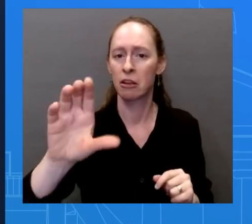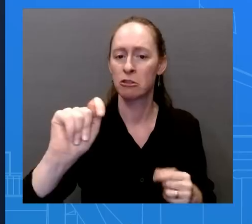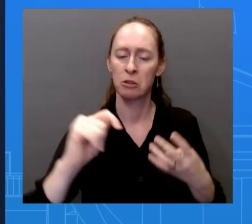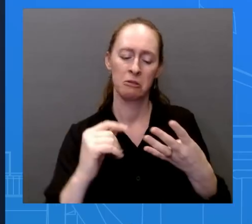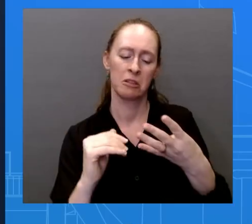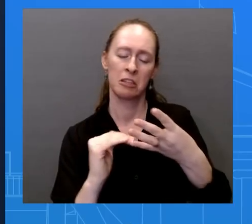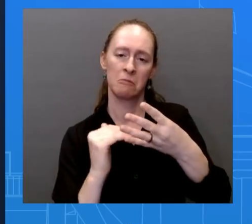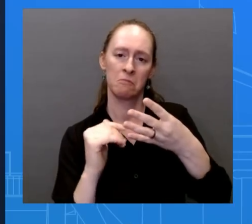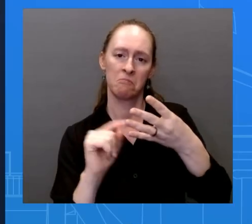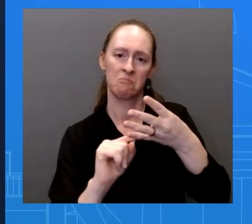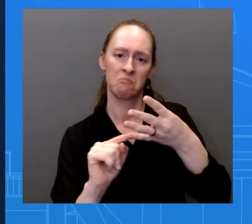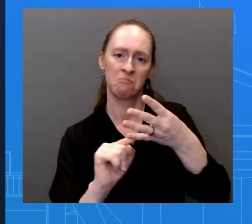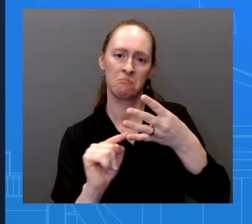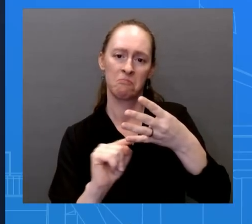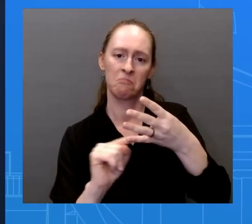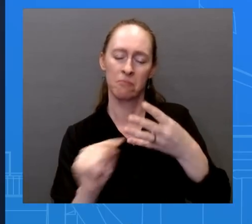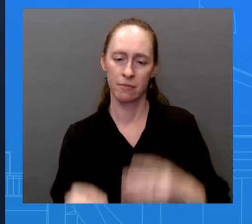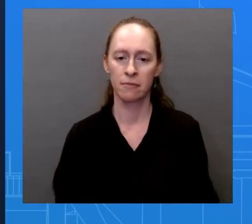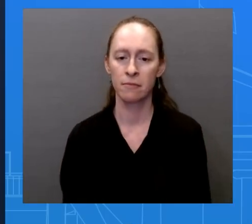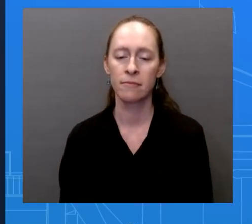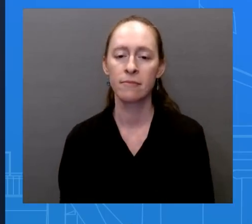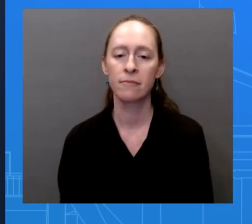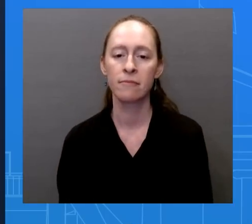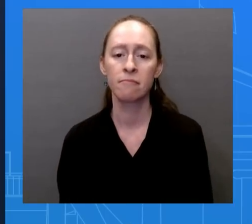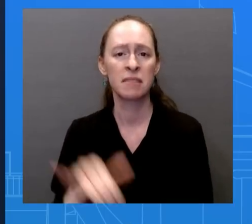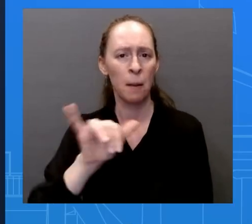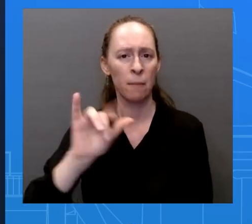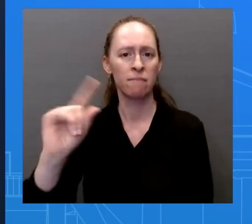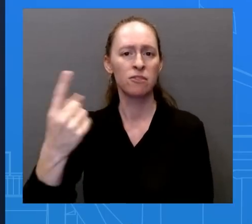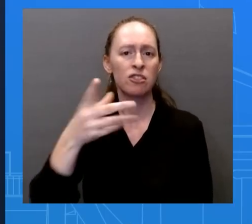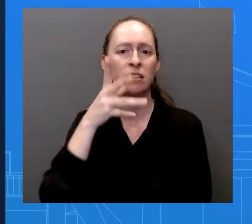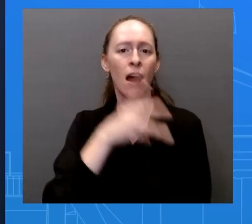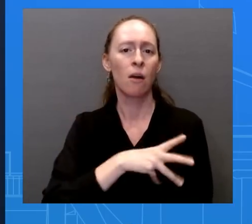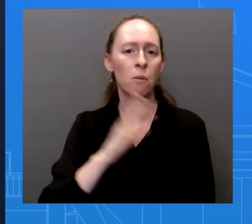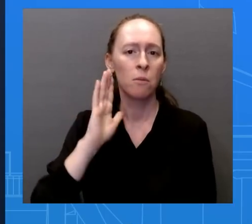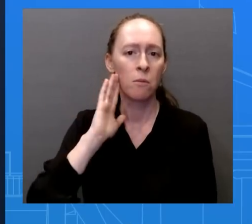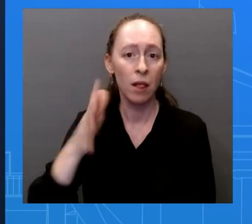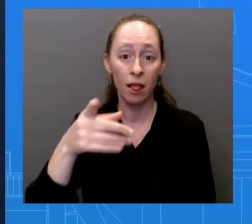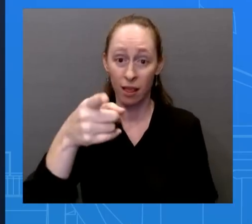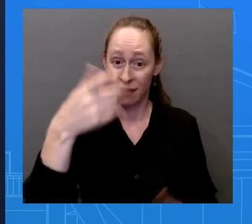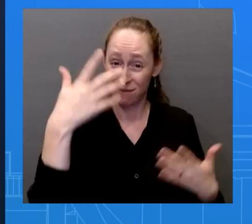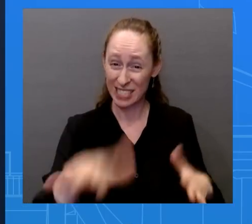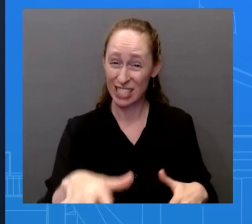And the evidence suggests that waiting a few months and -- after you've had your infection is the optimal for getting the best immunological response.